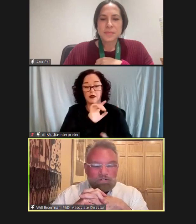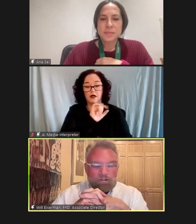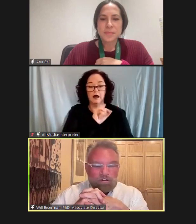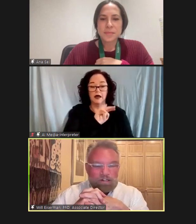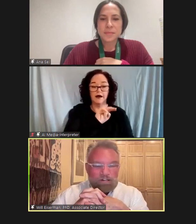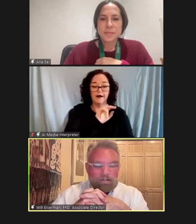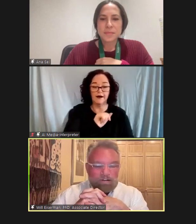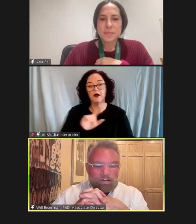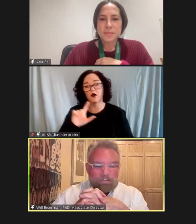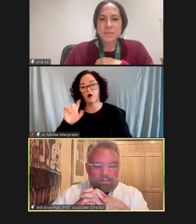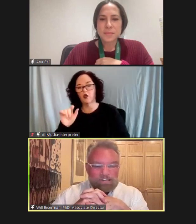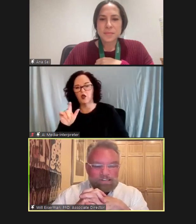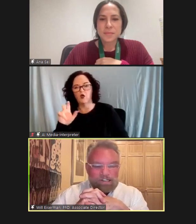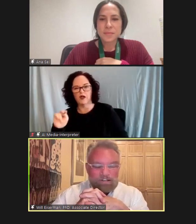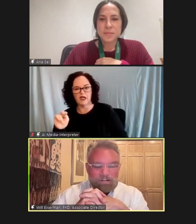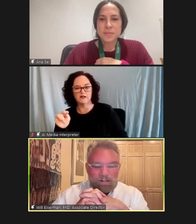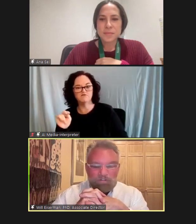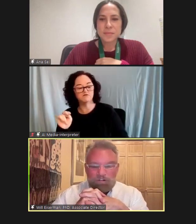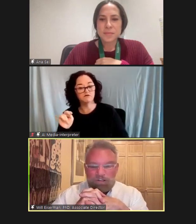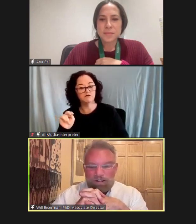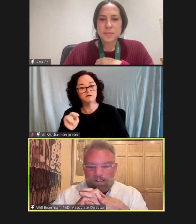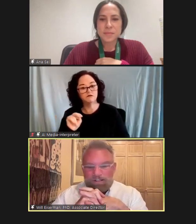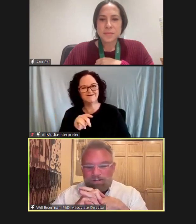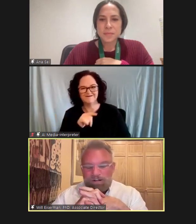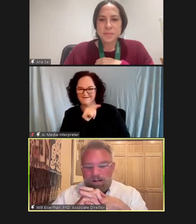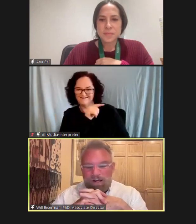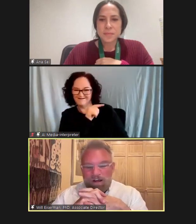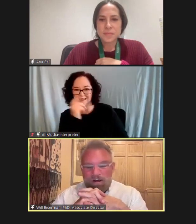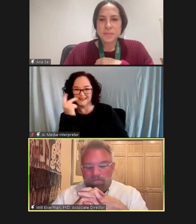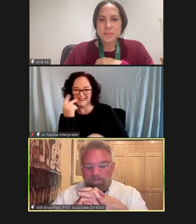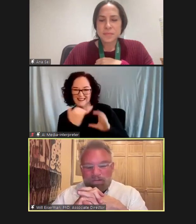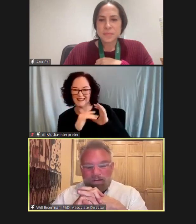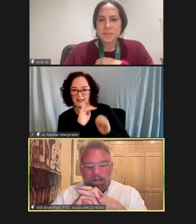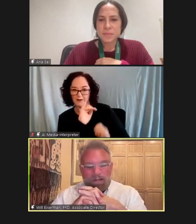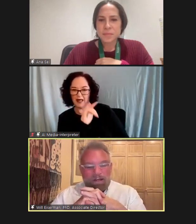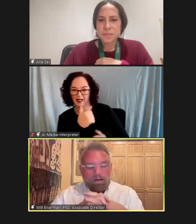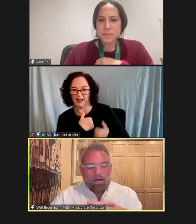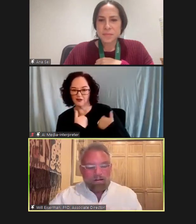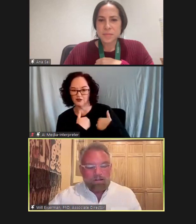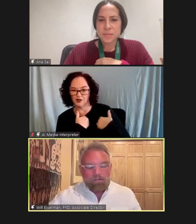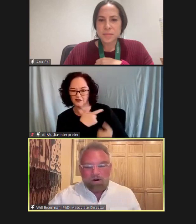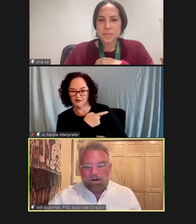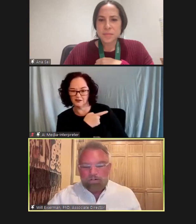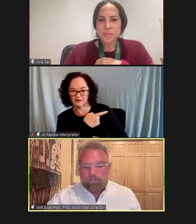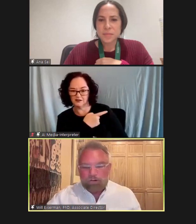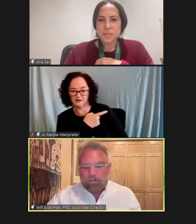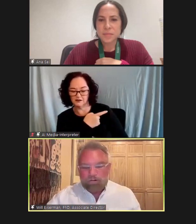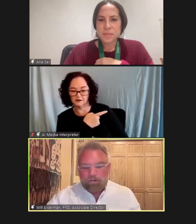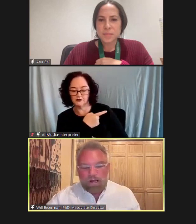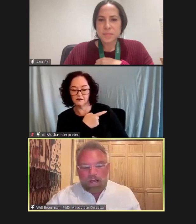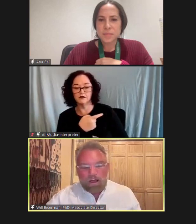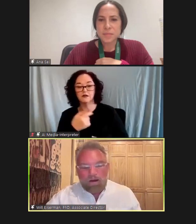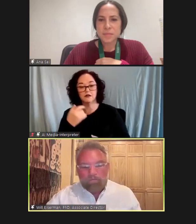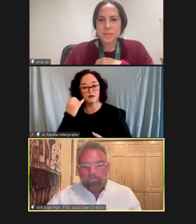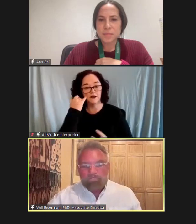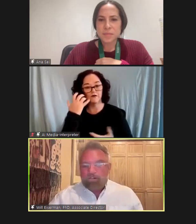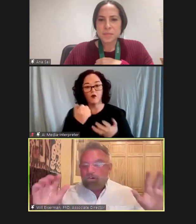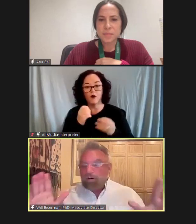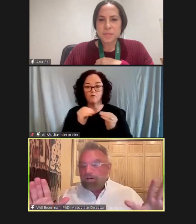email addresses here if you'd like to um